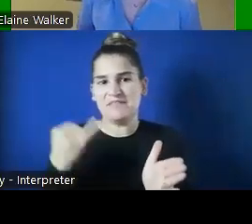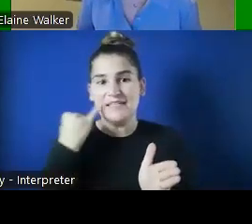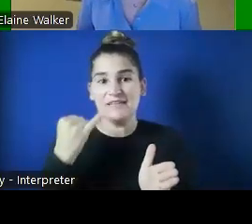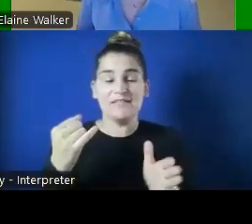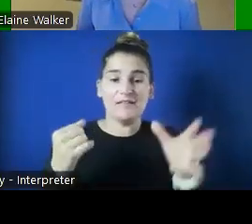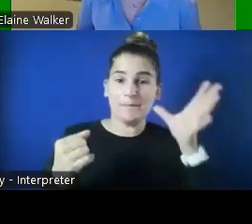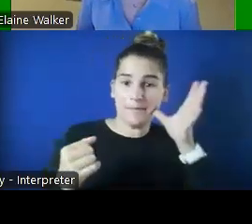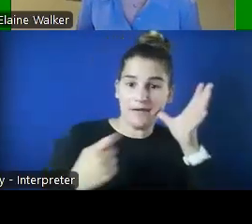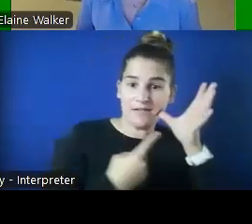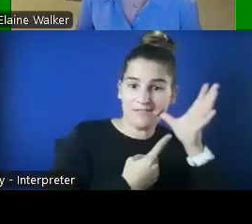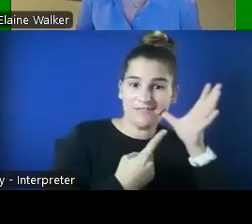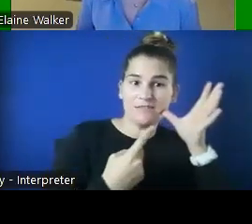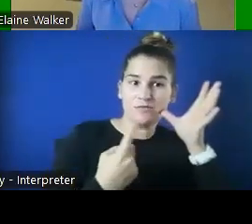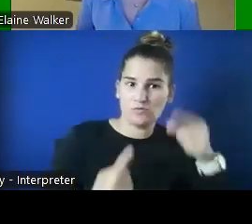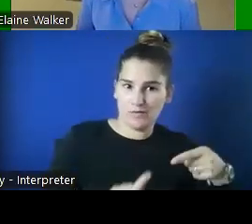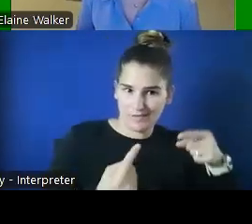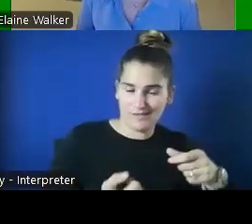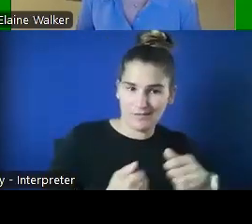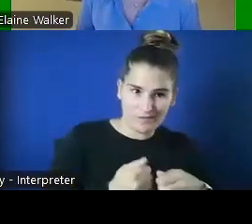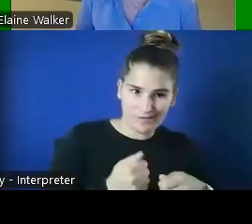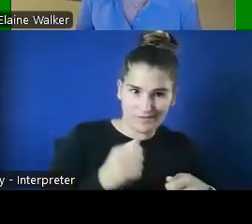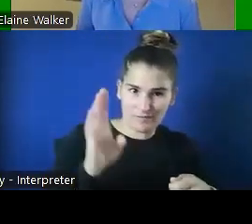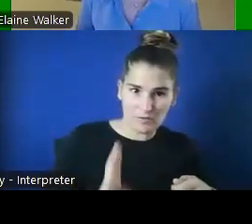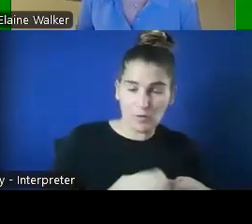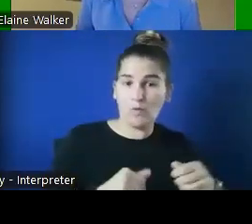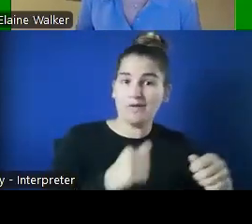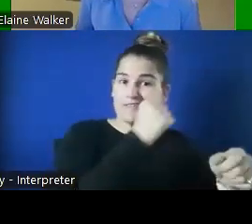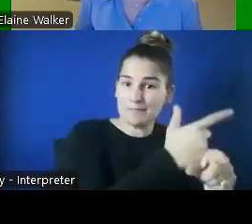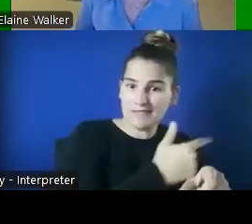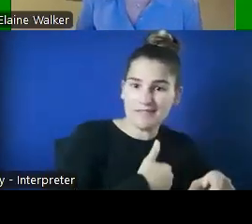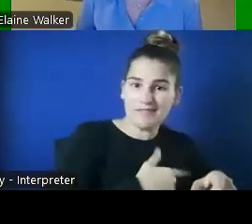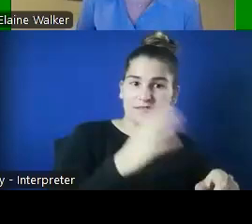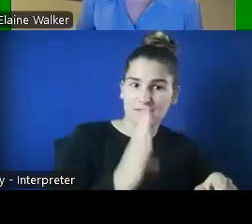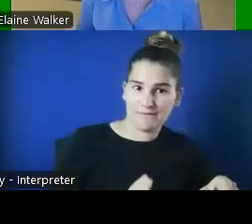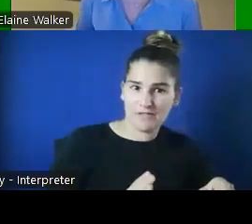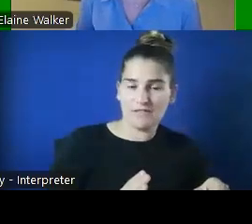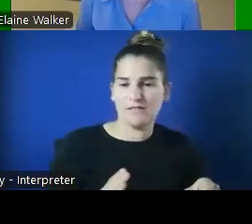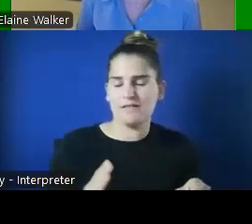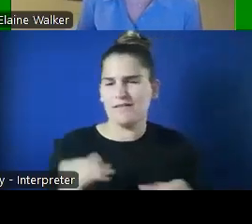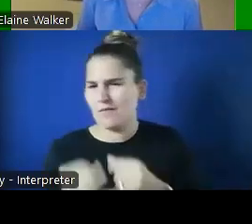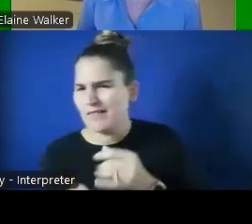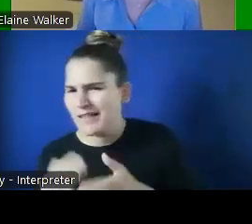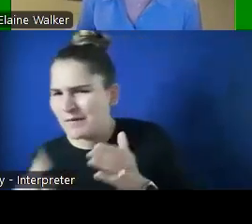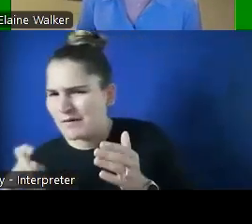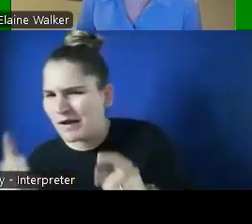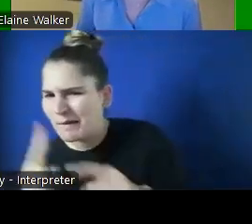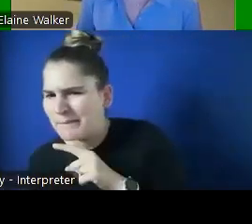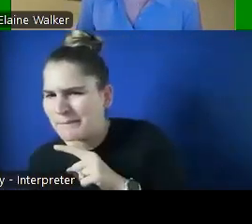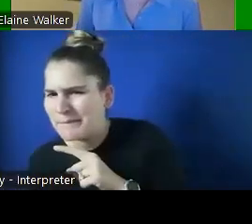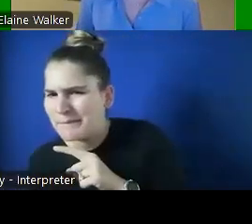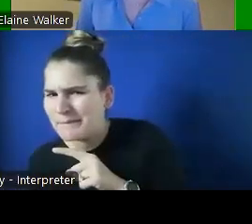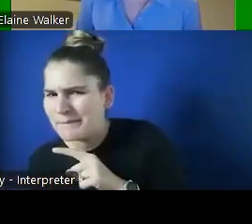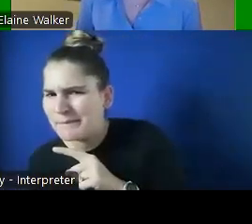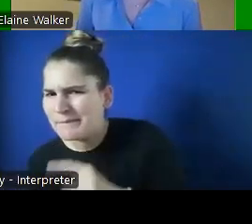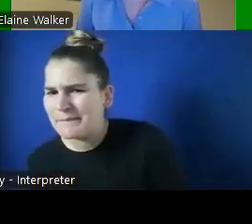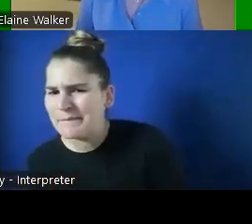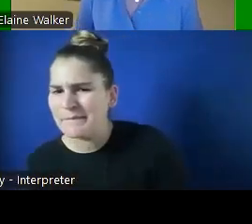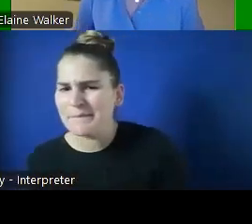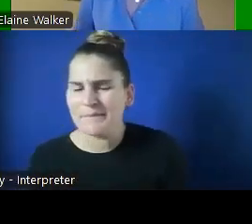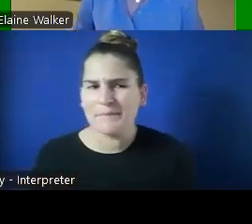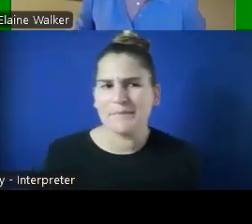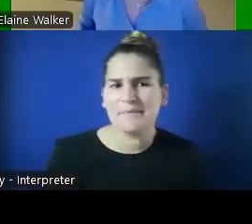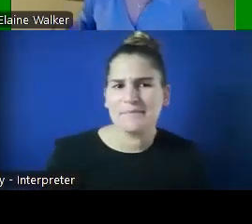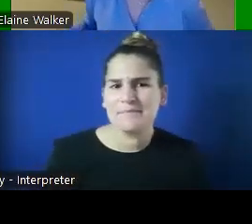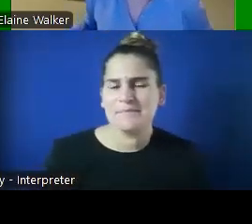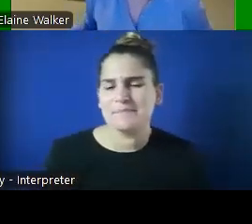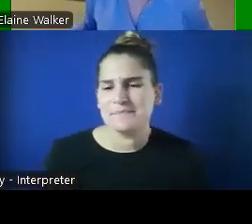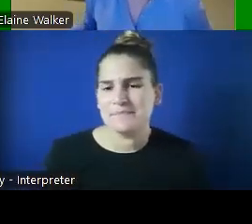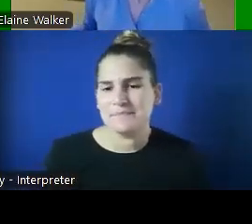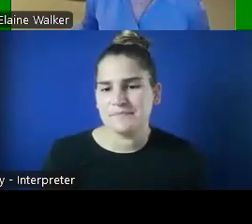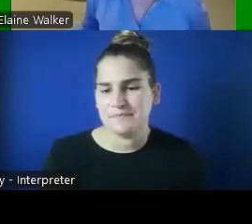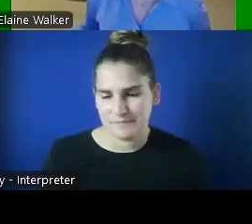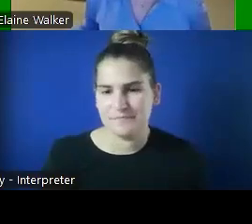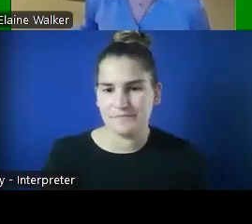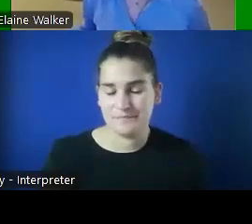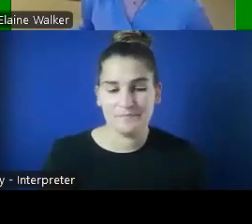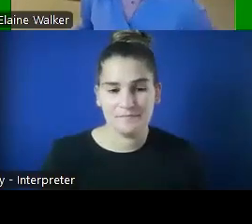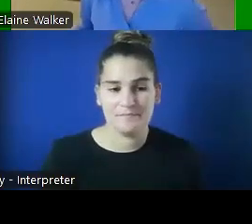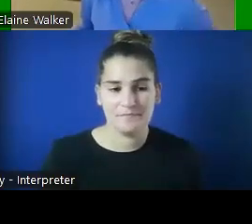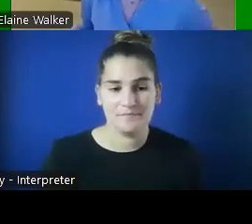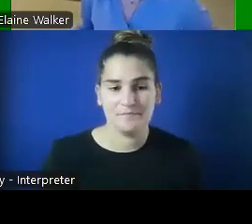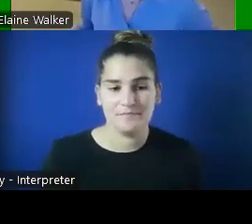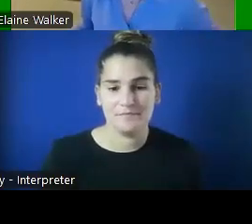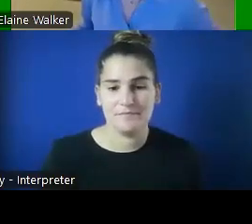a I think the last part of the question was cut off um but I should say one thing